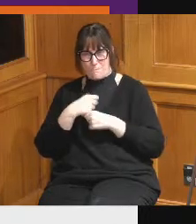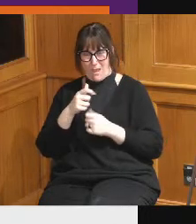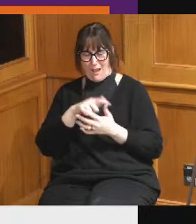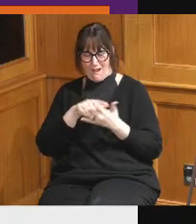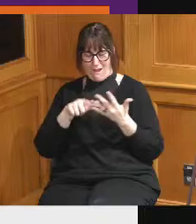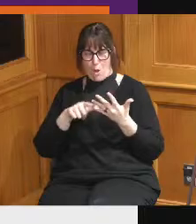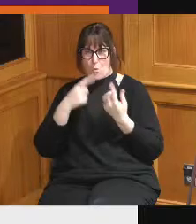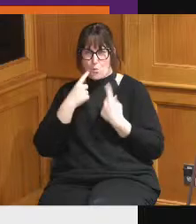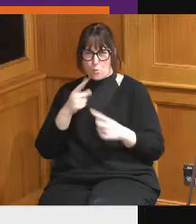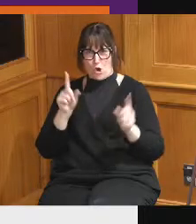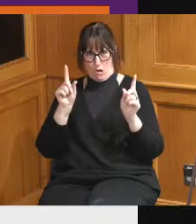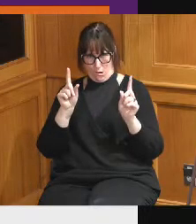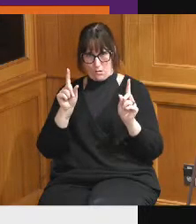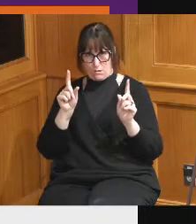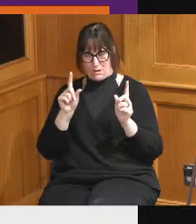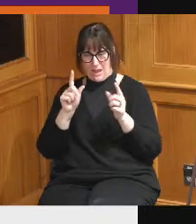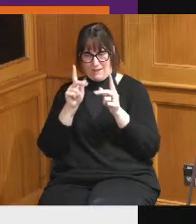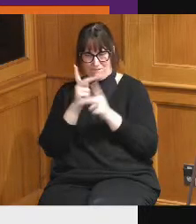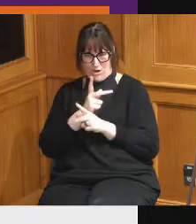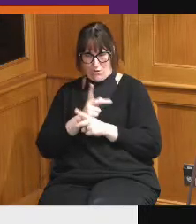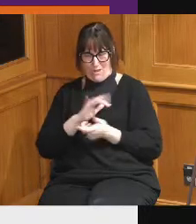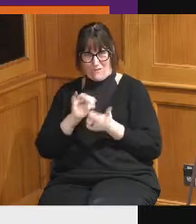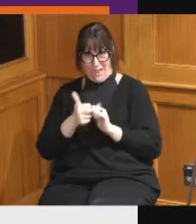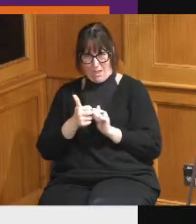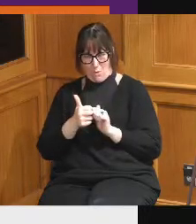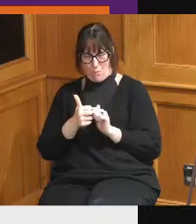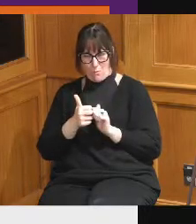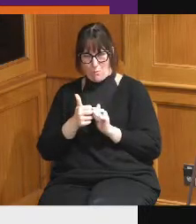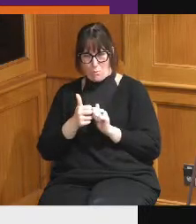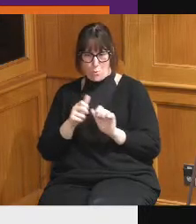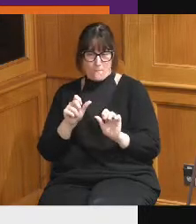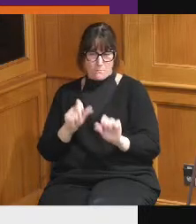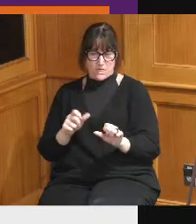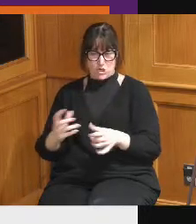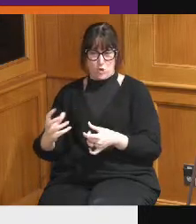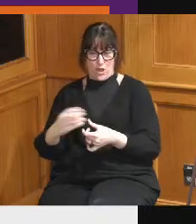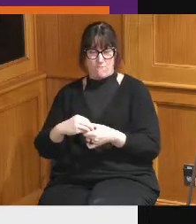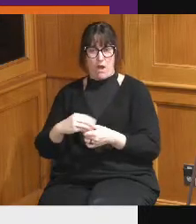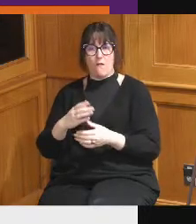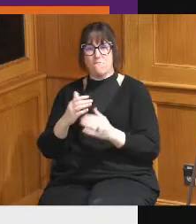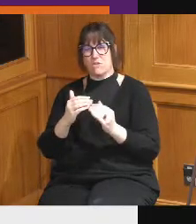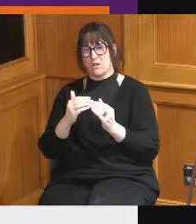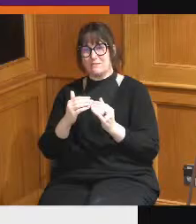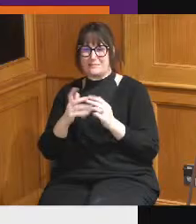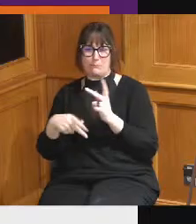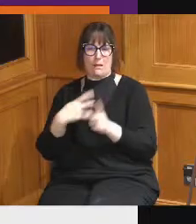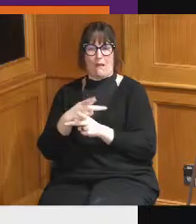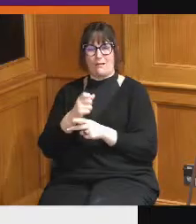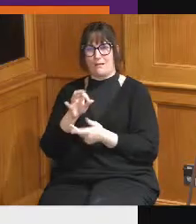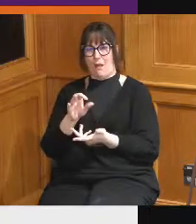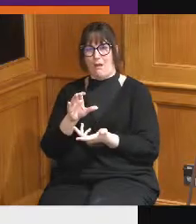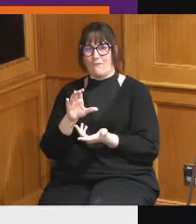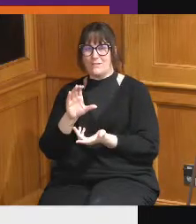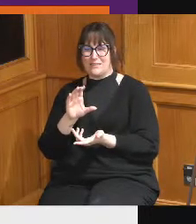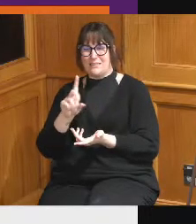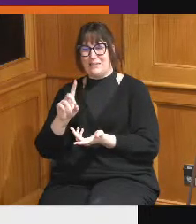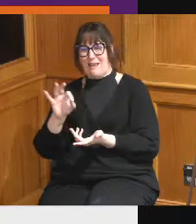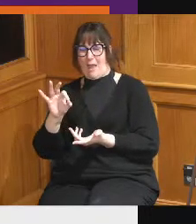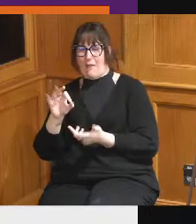how to figure out how to potentially involve some level of CDF debt to go along with the with the